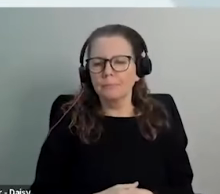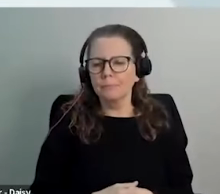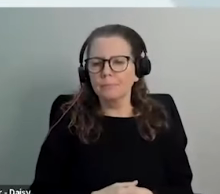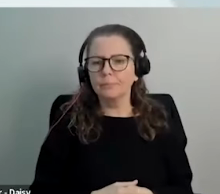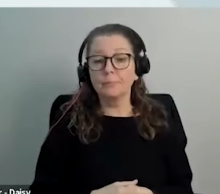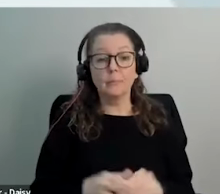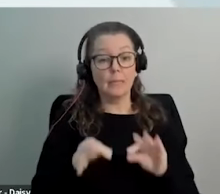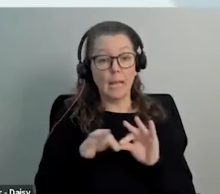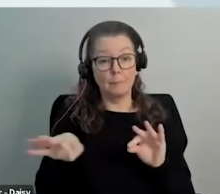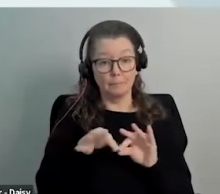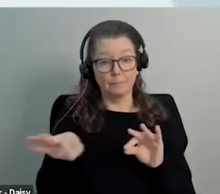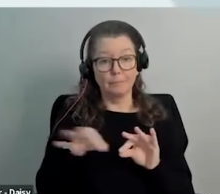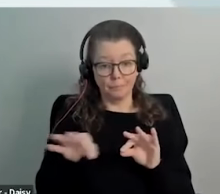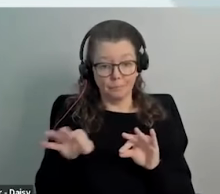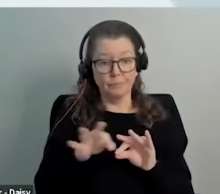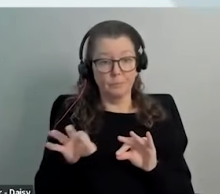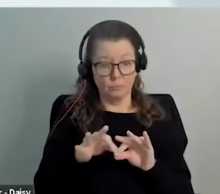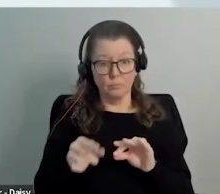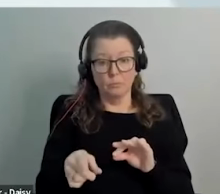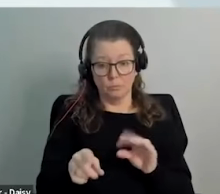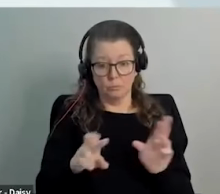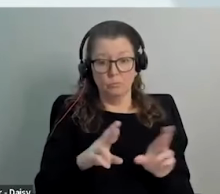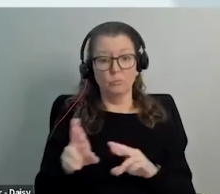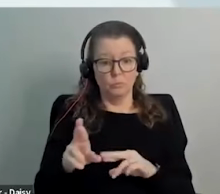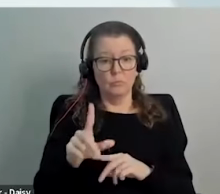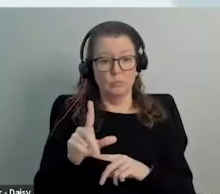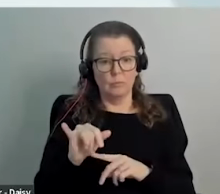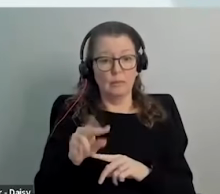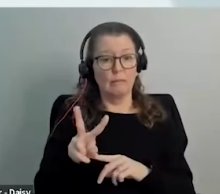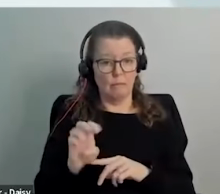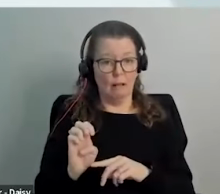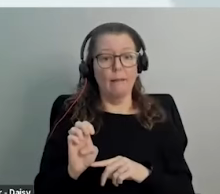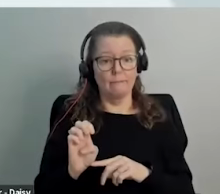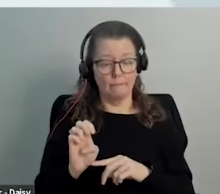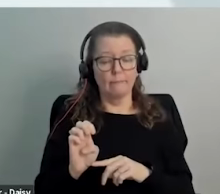Captions, we have captions today provided by a live captioner.